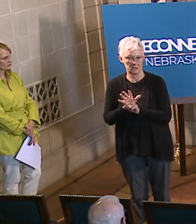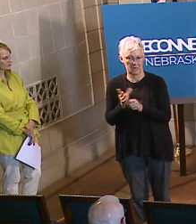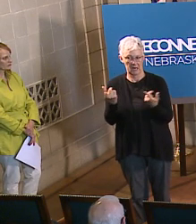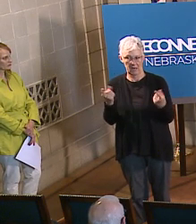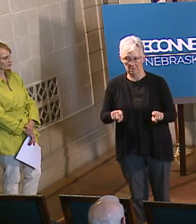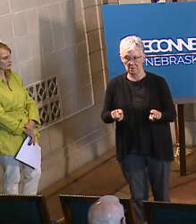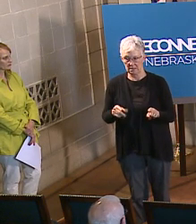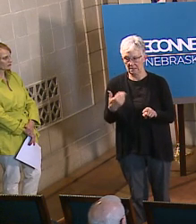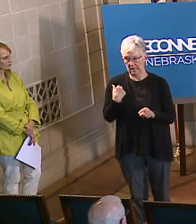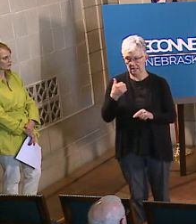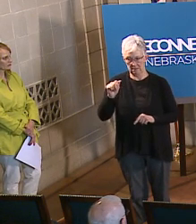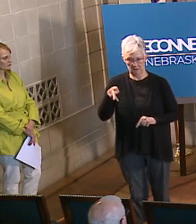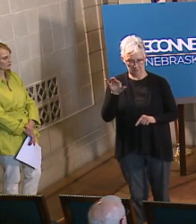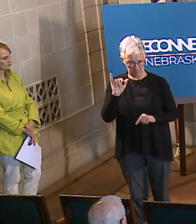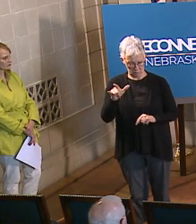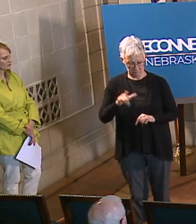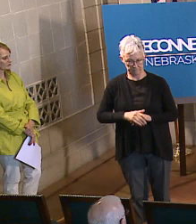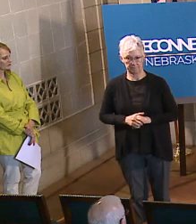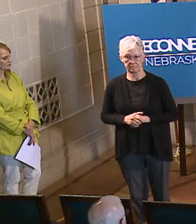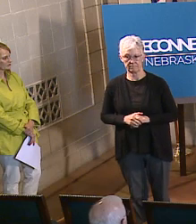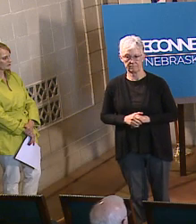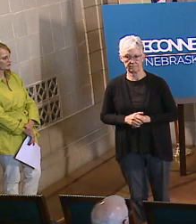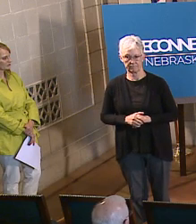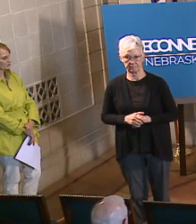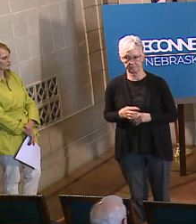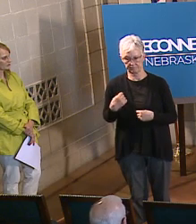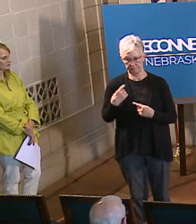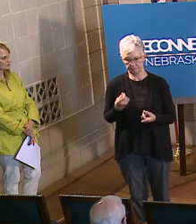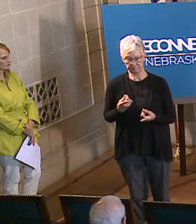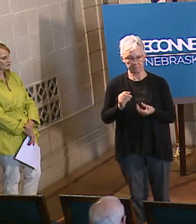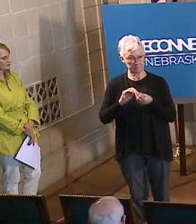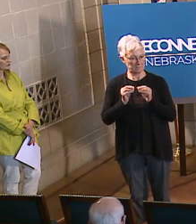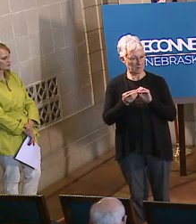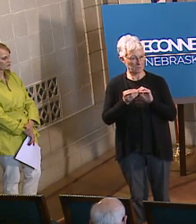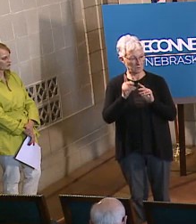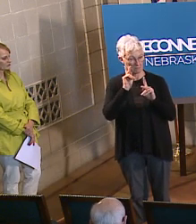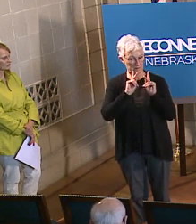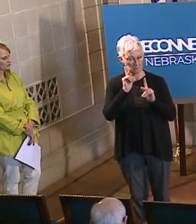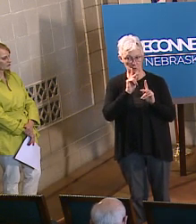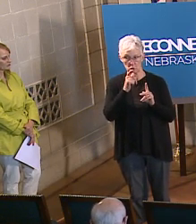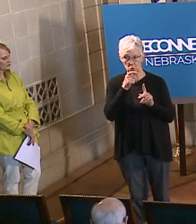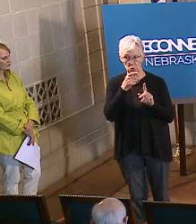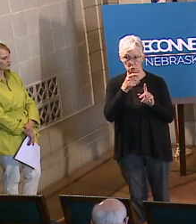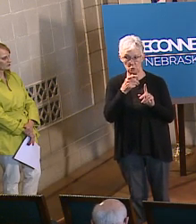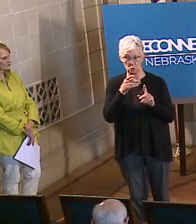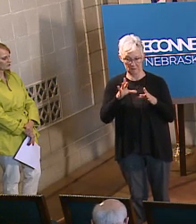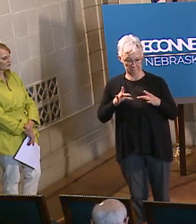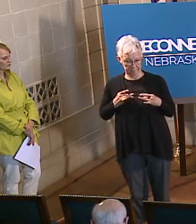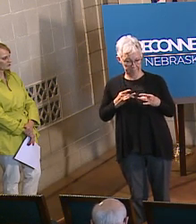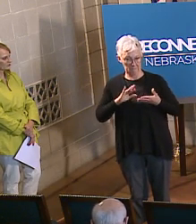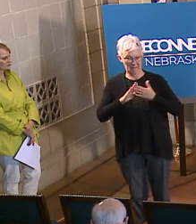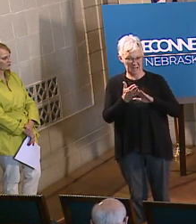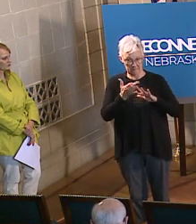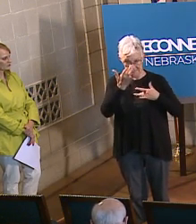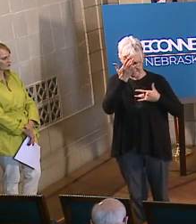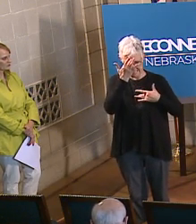NUMBER THAT WE HAVE RECORDED SINCE THE STATE STARTED KEEPING TRACK OF THOSE HOSPITALIZATIONS LAST APRIL.